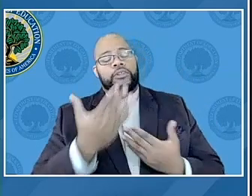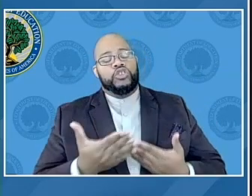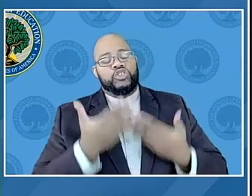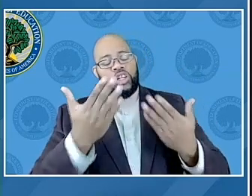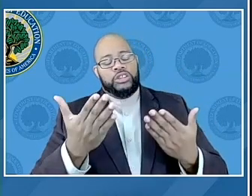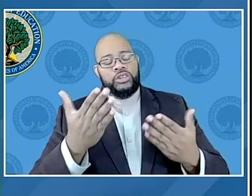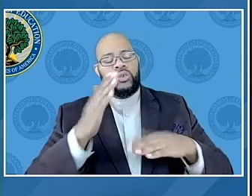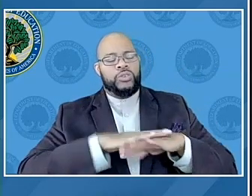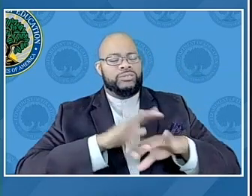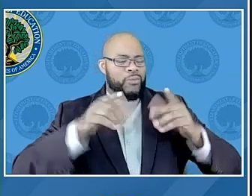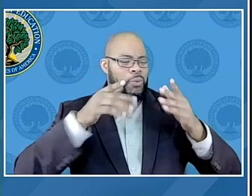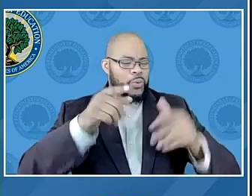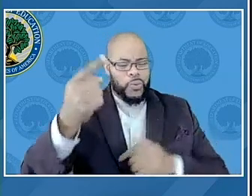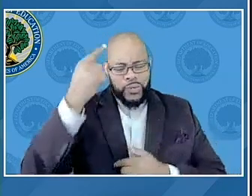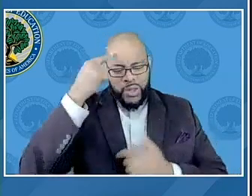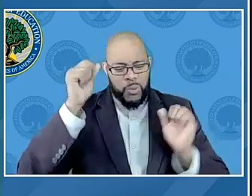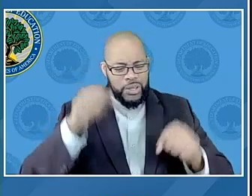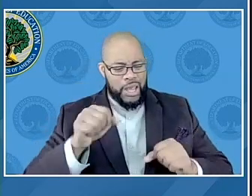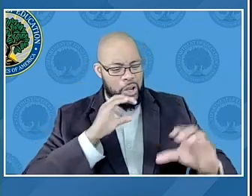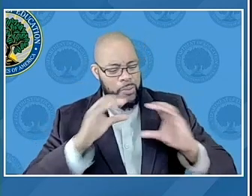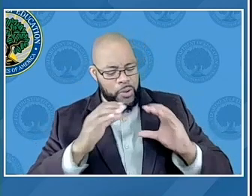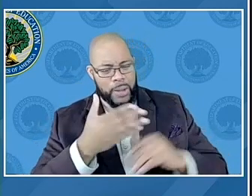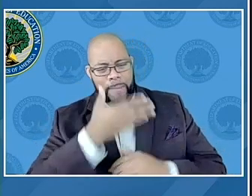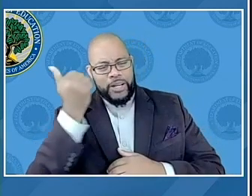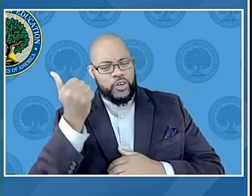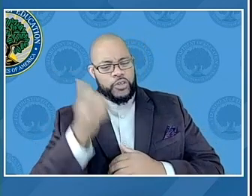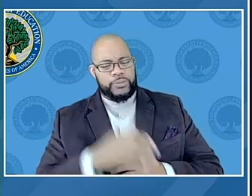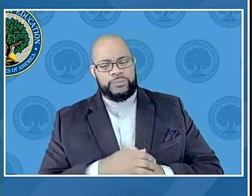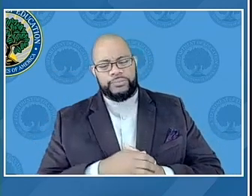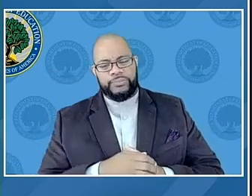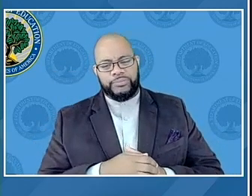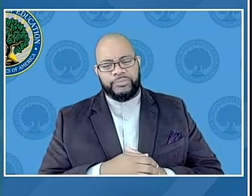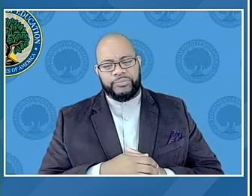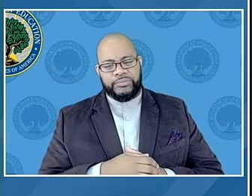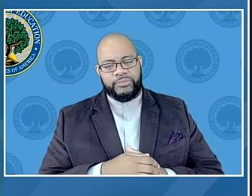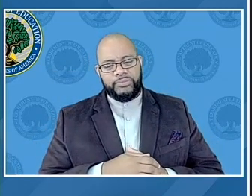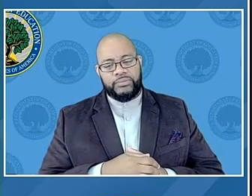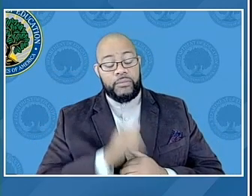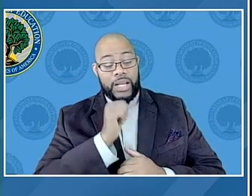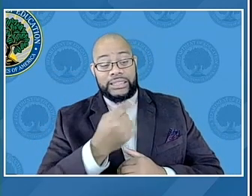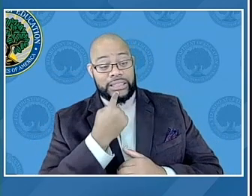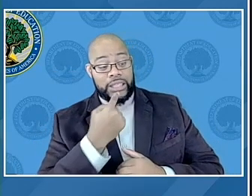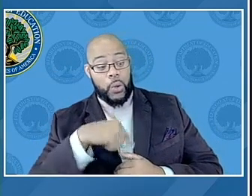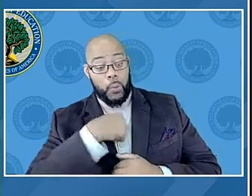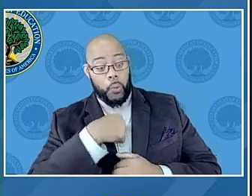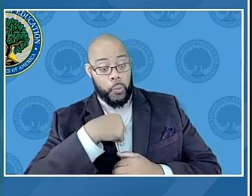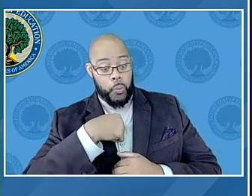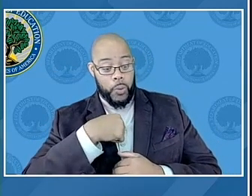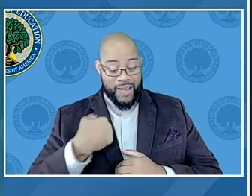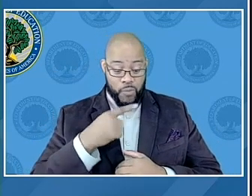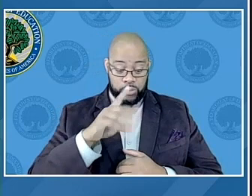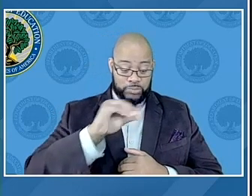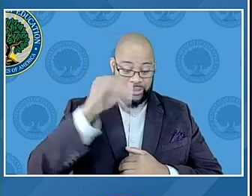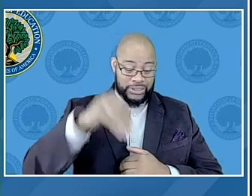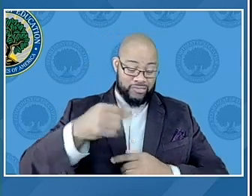you think we could communicate better. I'm not saying we have it 100 percent correct because we're doing the very best